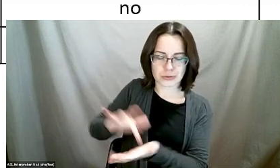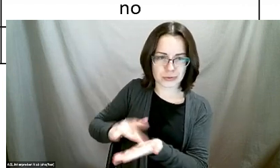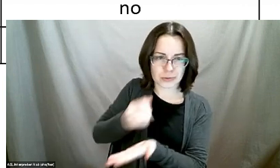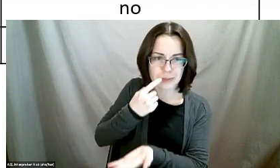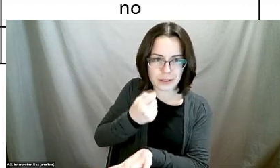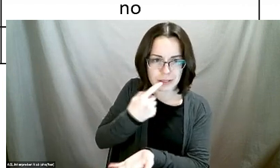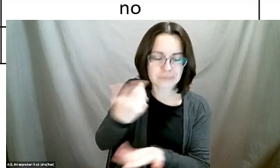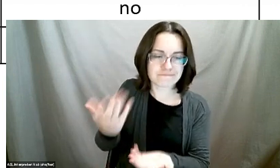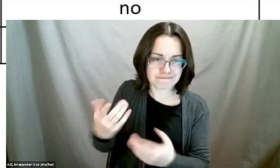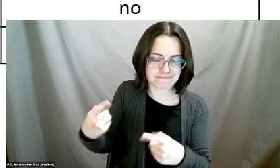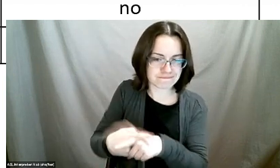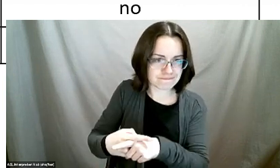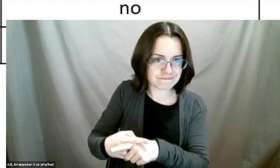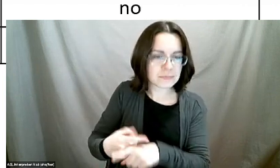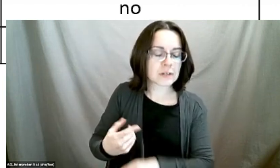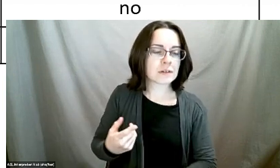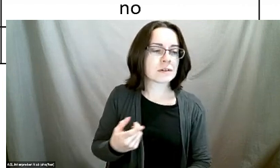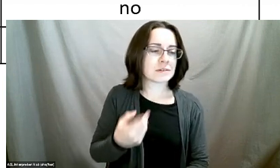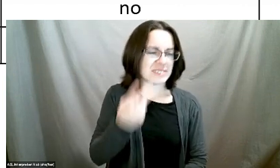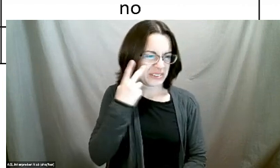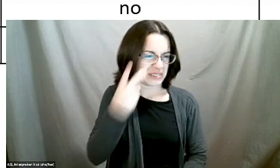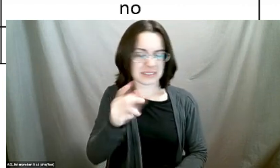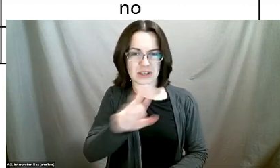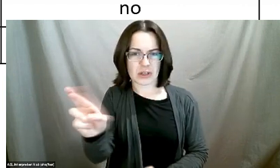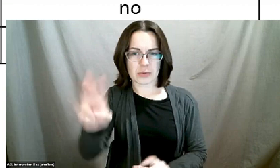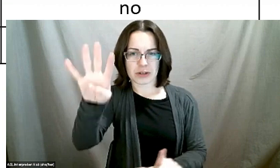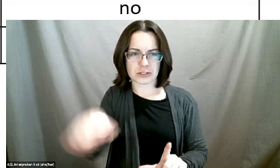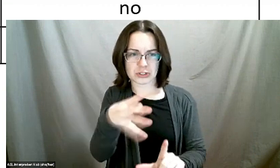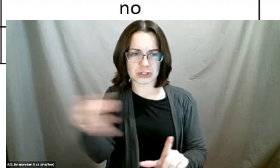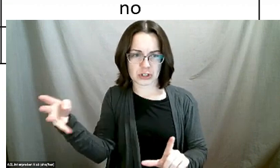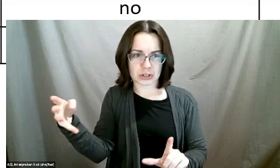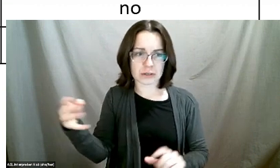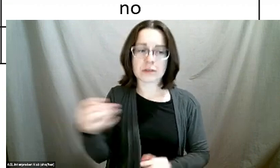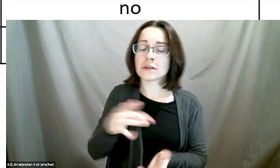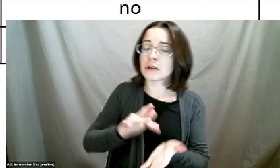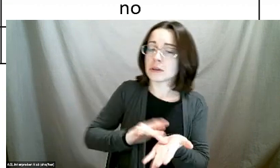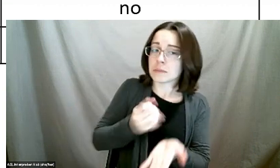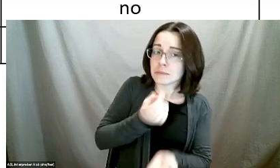that oral contraceptive pills can actually change